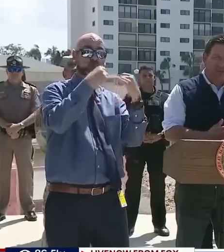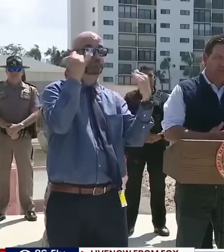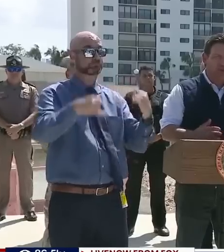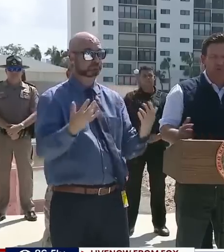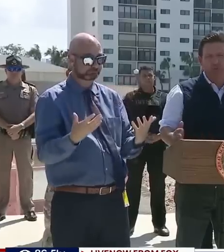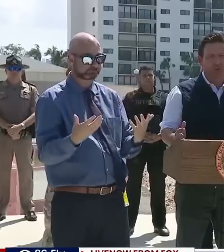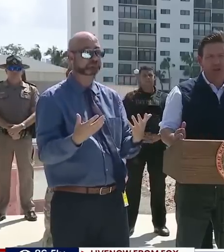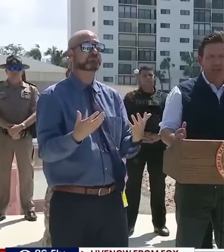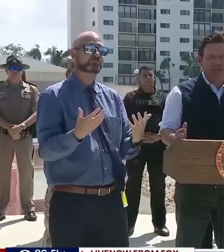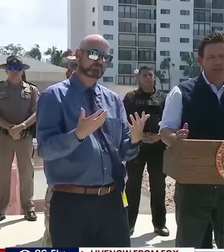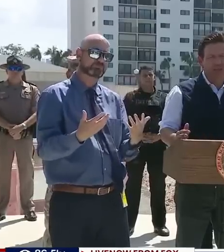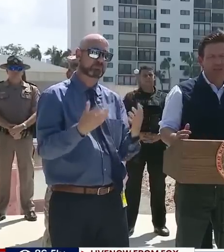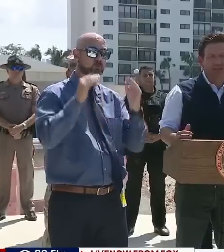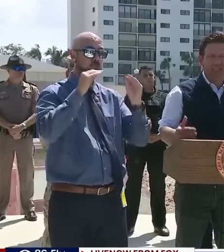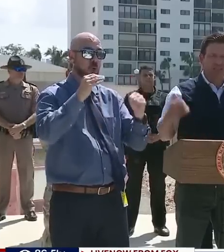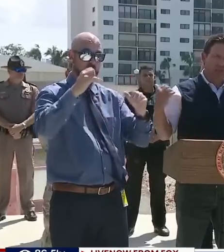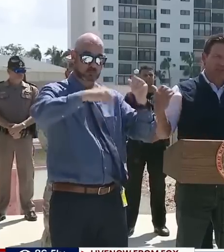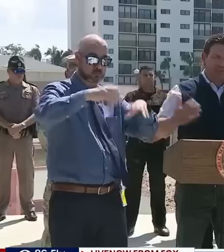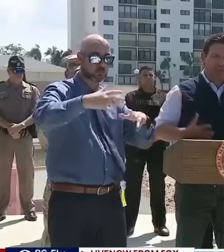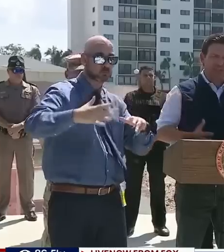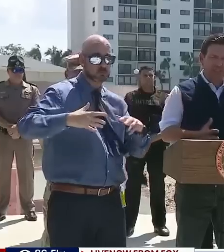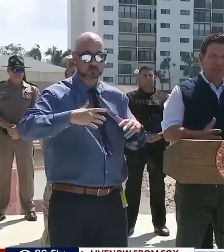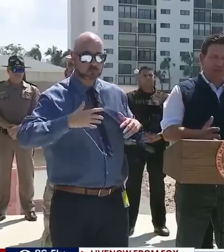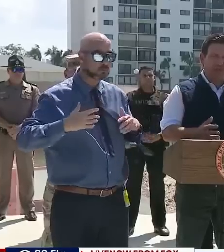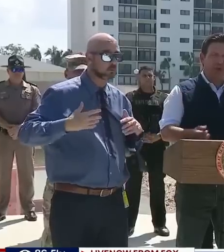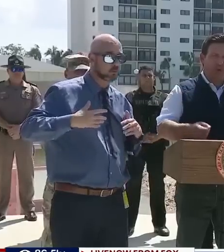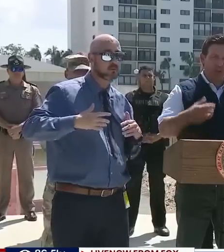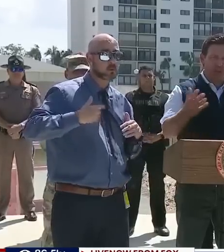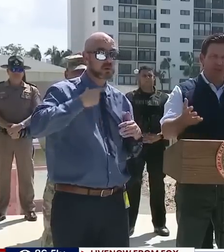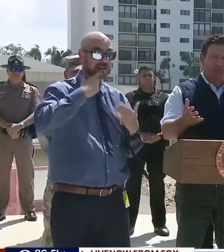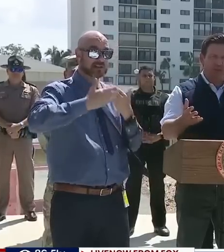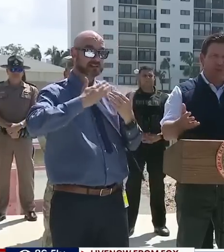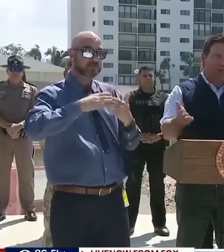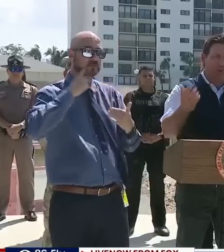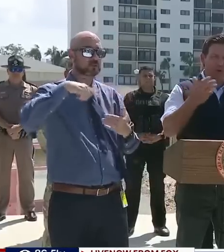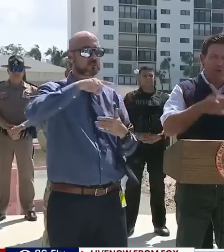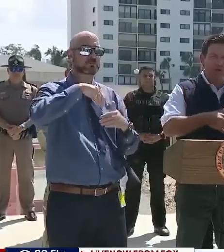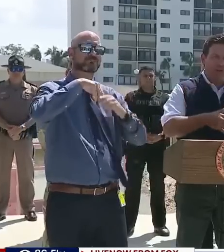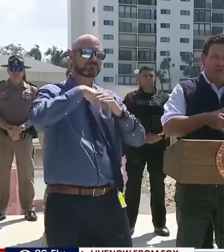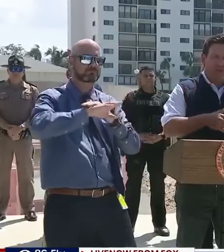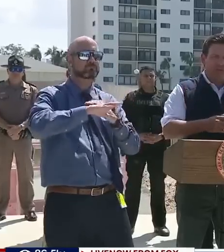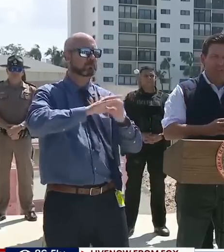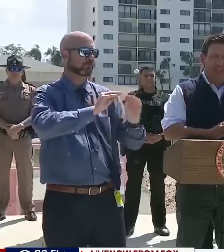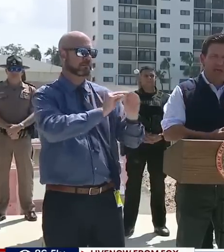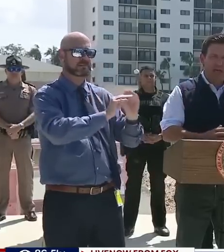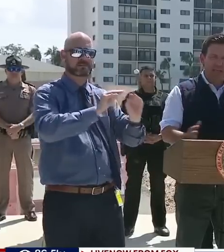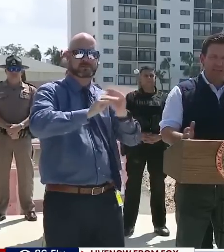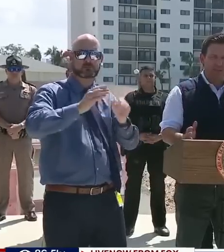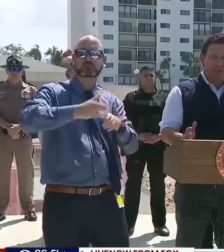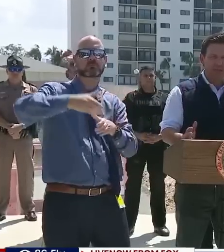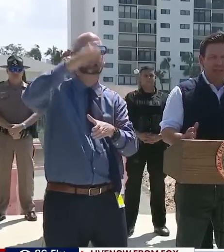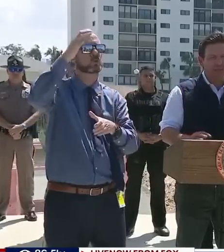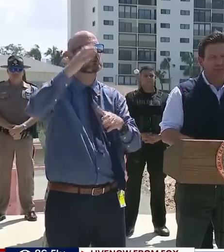Thank you. thanks and, and that's when when these storms happen, If power lines are down. and there's